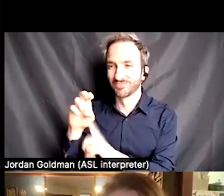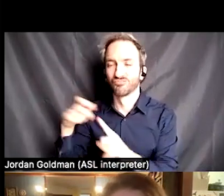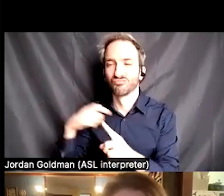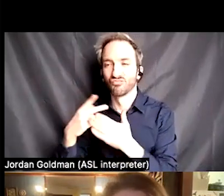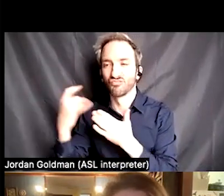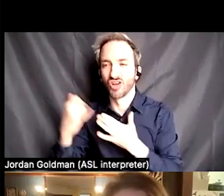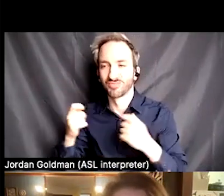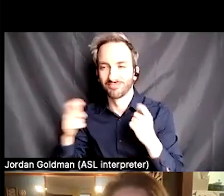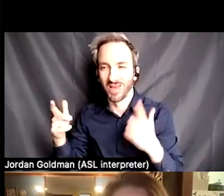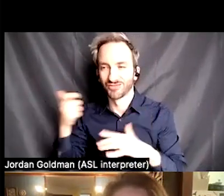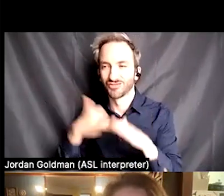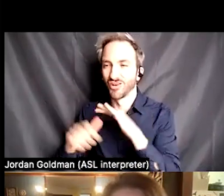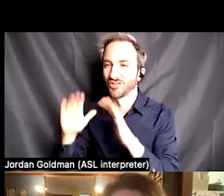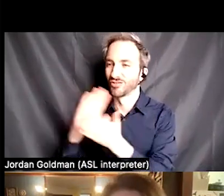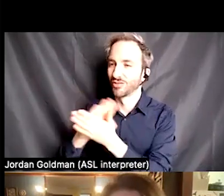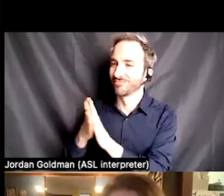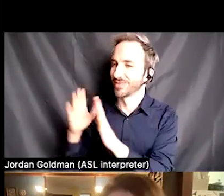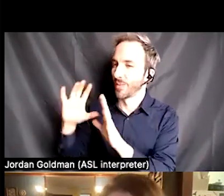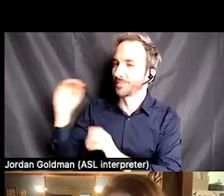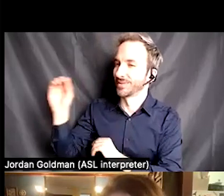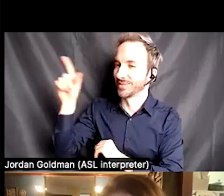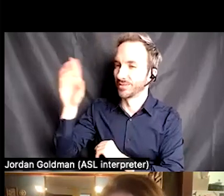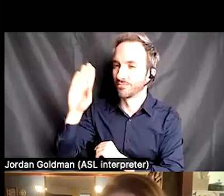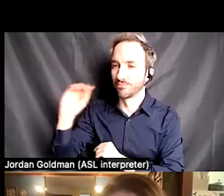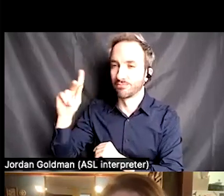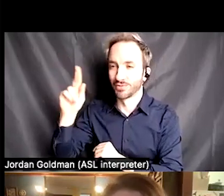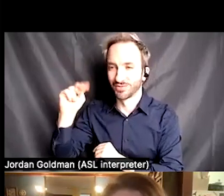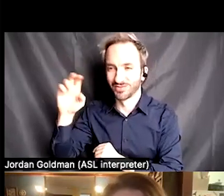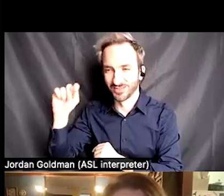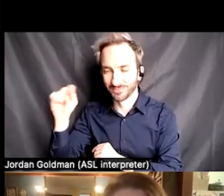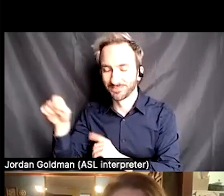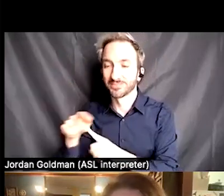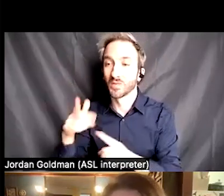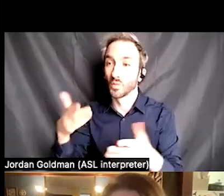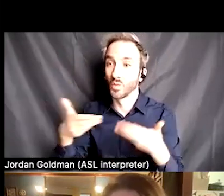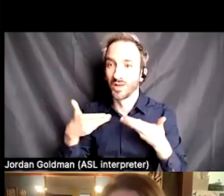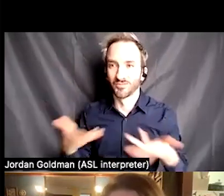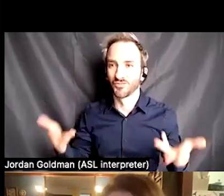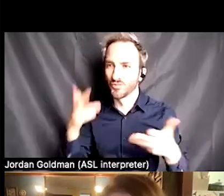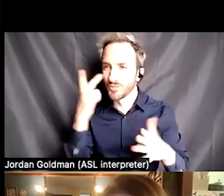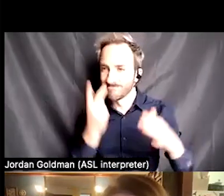analytics tools. Welcome to "Trendspotting: Book Subjects on the Move in the Canadian Market."